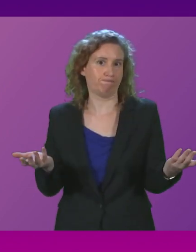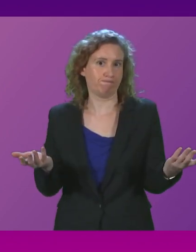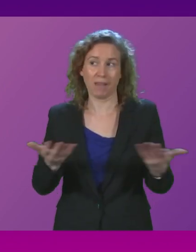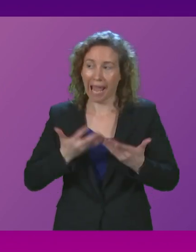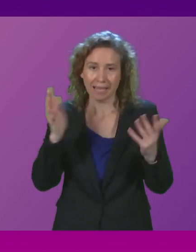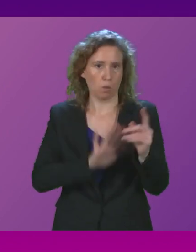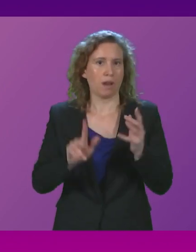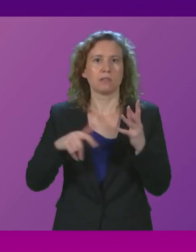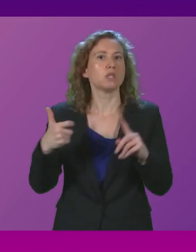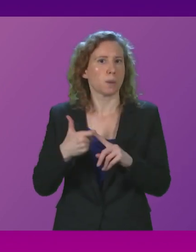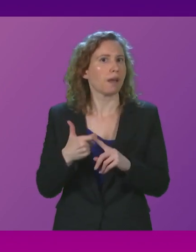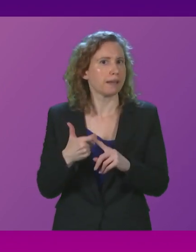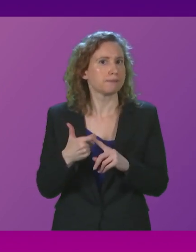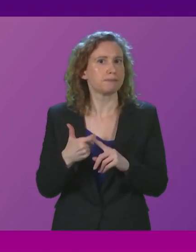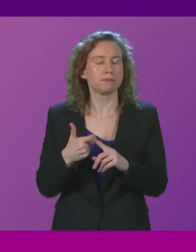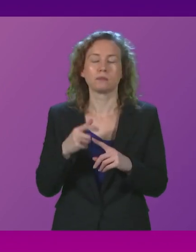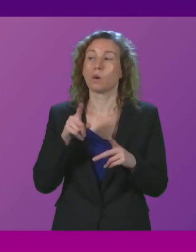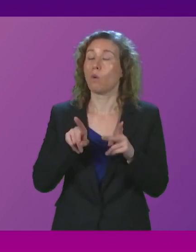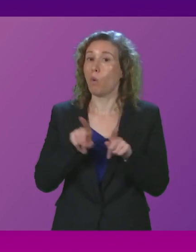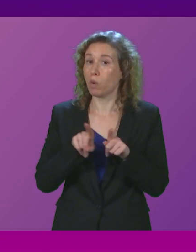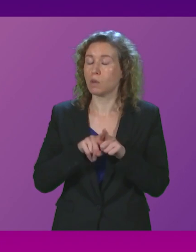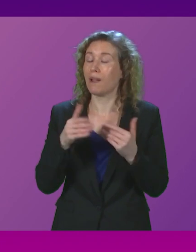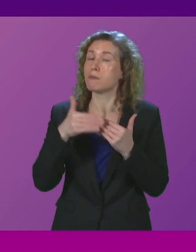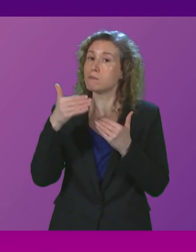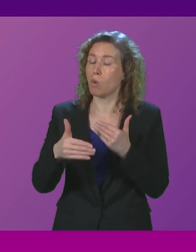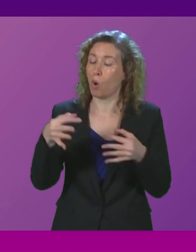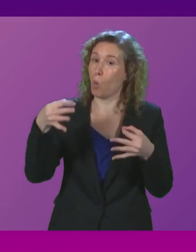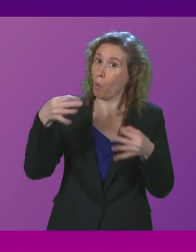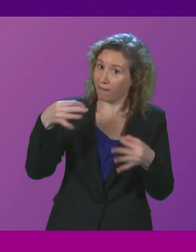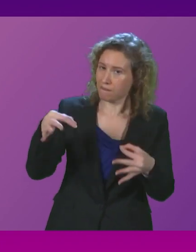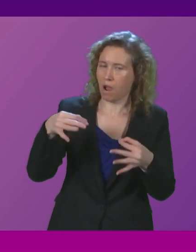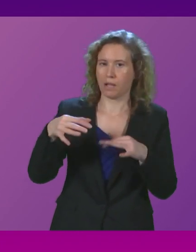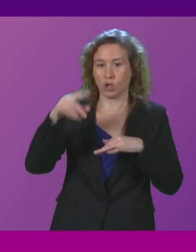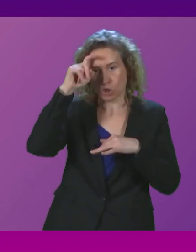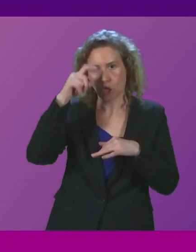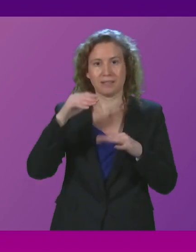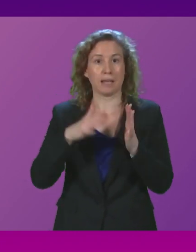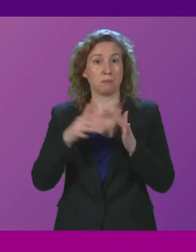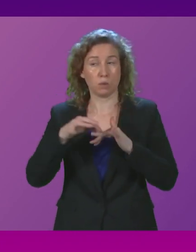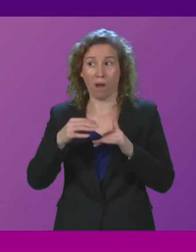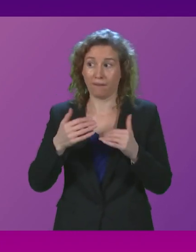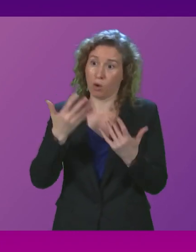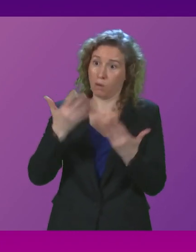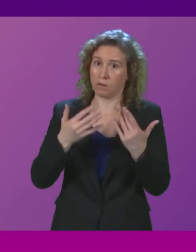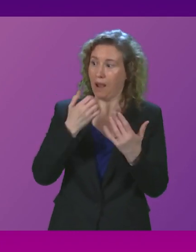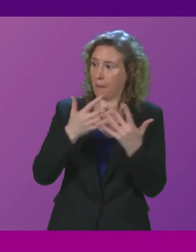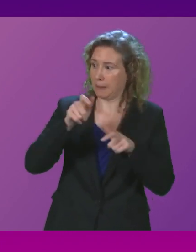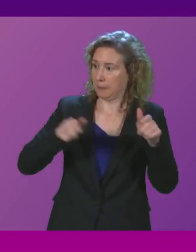United Kingdom, and we also have more qualified nurses and midwives per head of population than any other part of the UK.